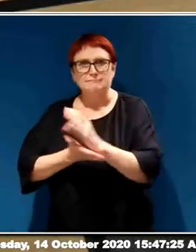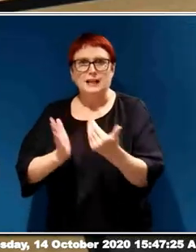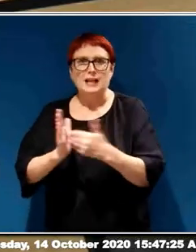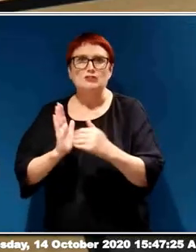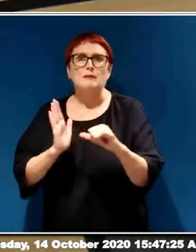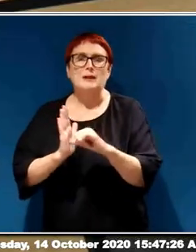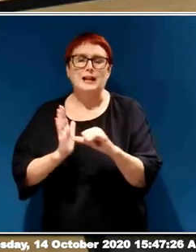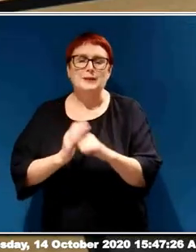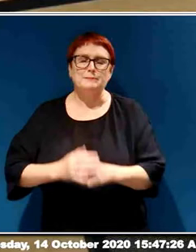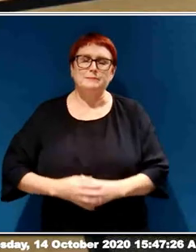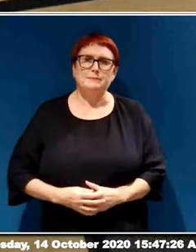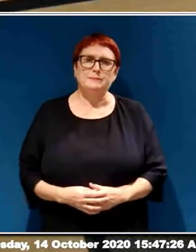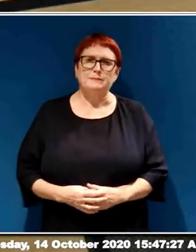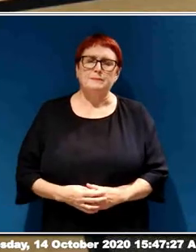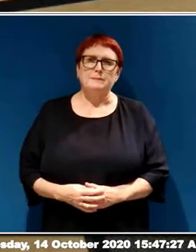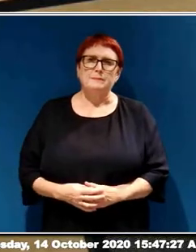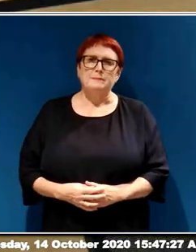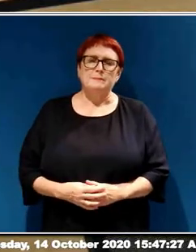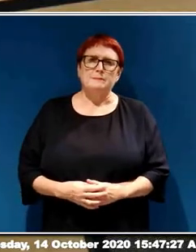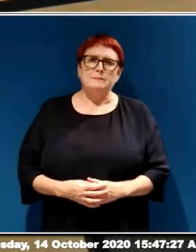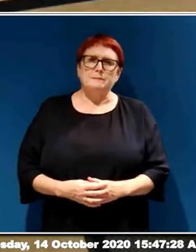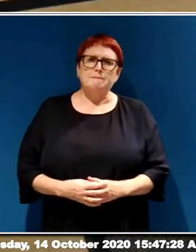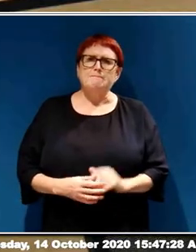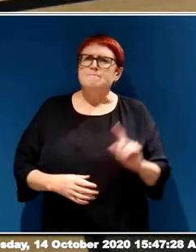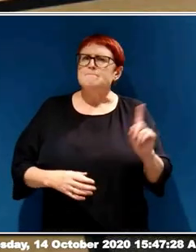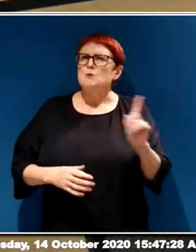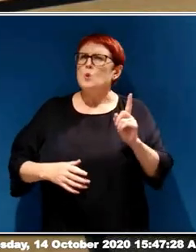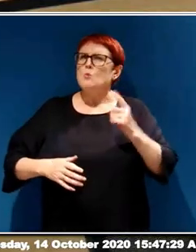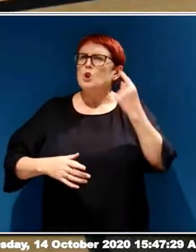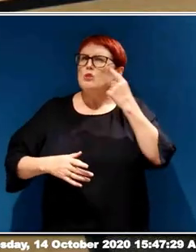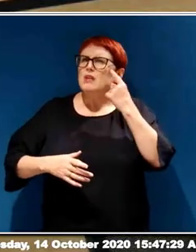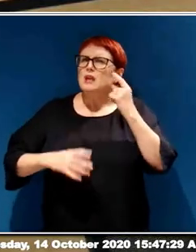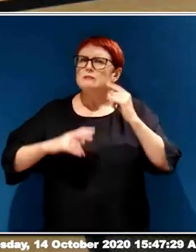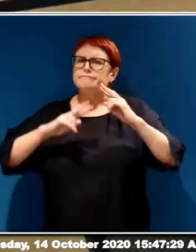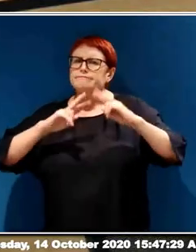what that investigation might look like. Thank you.